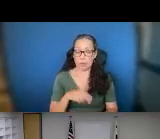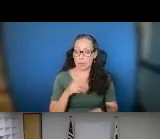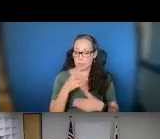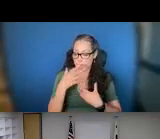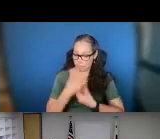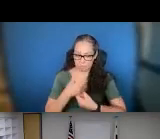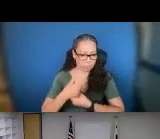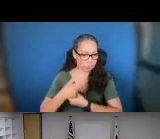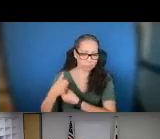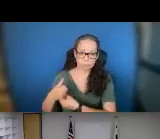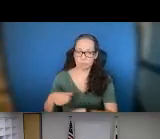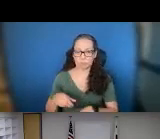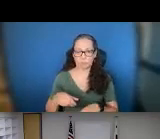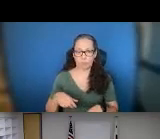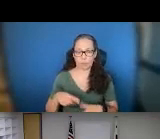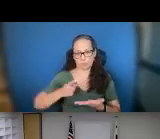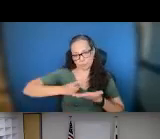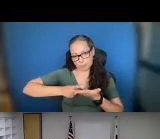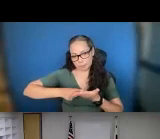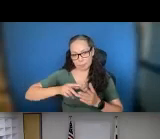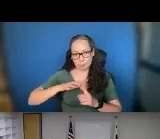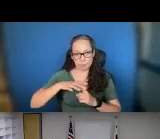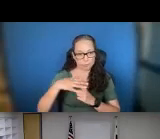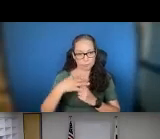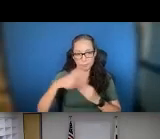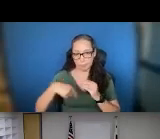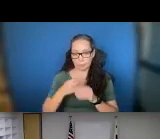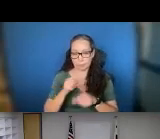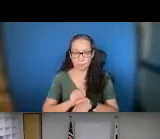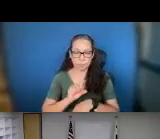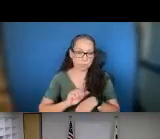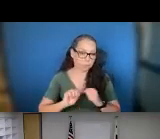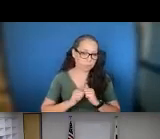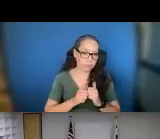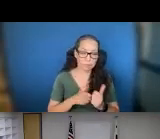overview and context for the work and how we got here where we are today and then really spend the